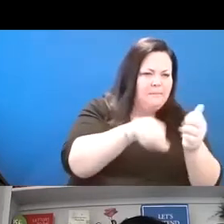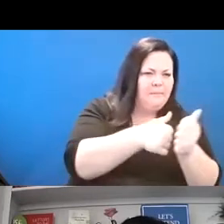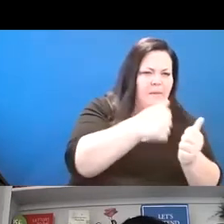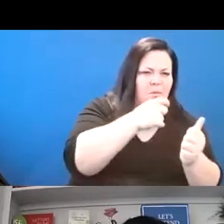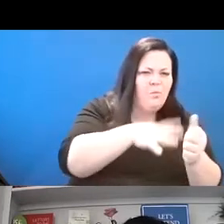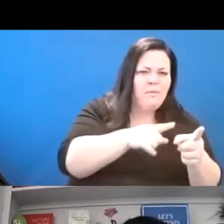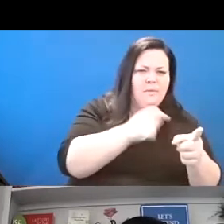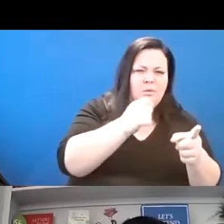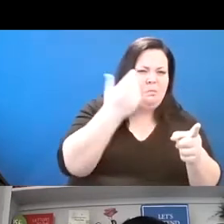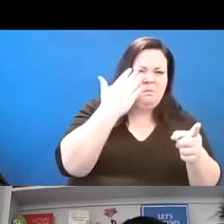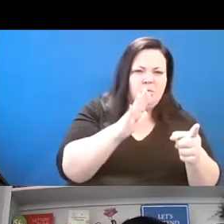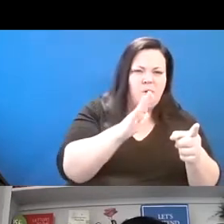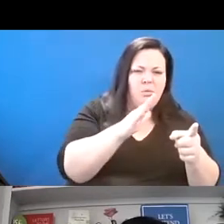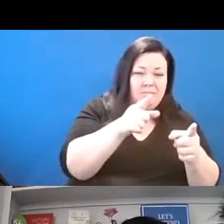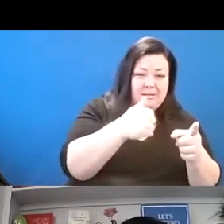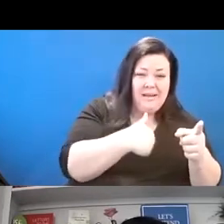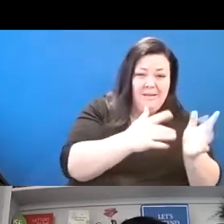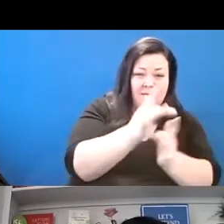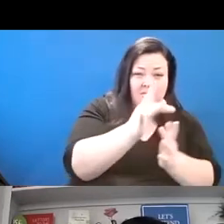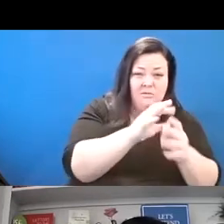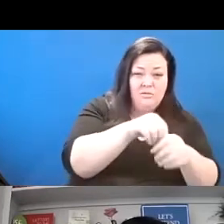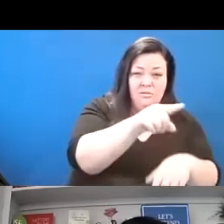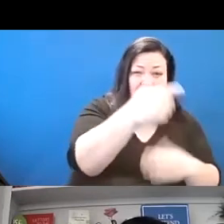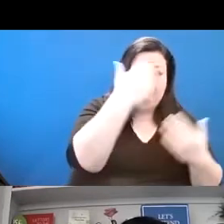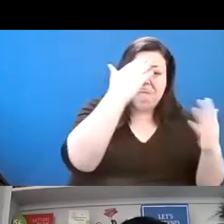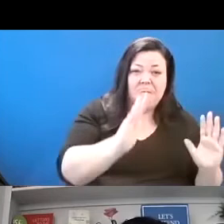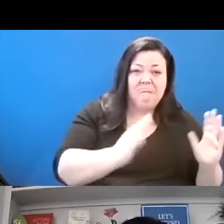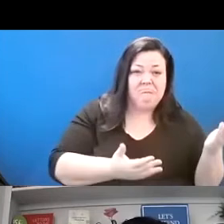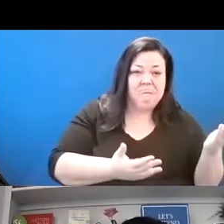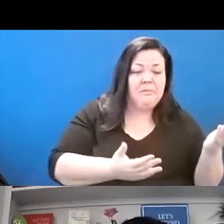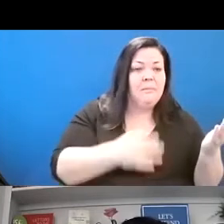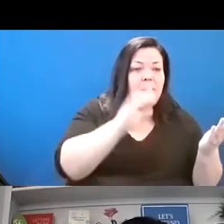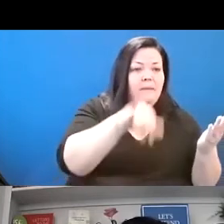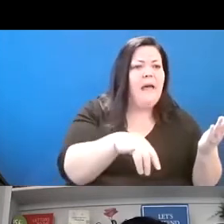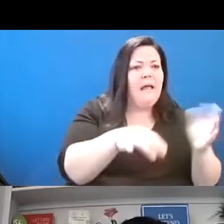the if there's a christ in there or not but that's that line seems like it could be either just if